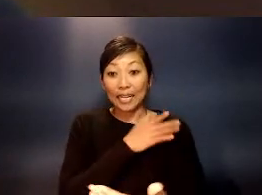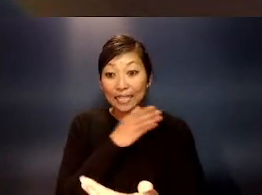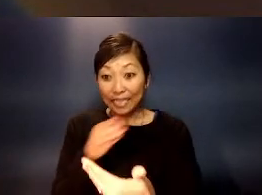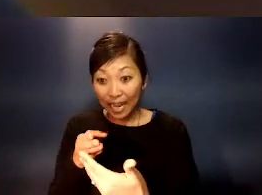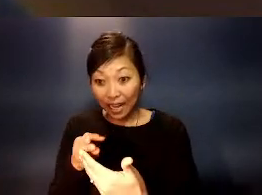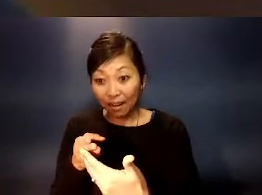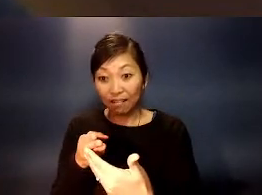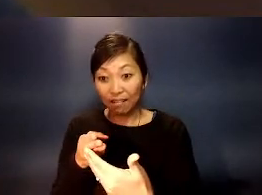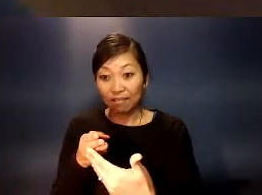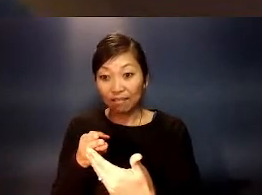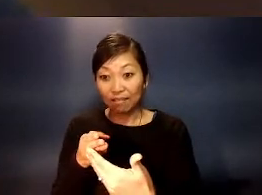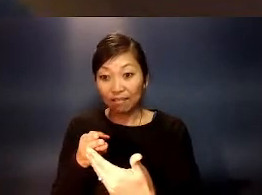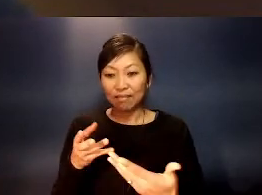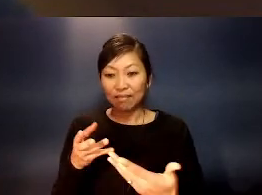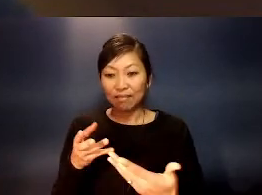THAT THERE'S SEVEN -- OR SIX OTHER PEOPLE WHO MIGHT AGREE WITH ME. BUT THANK YOU.